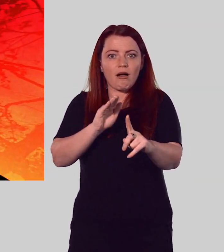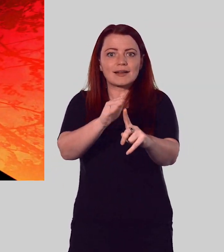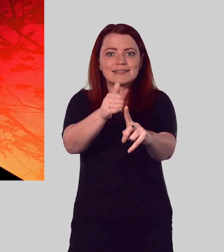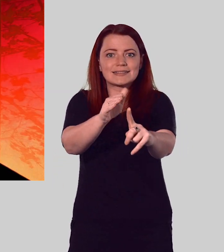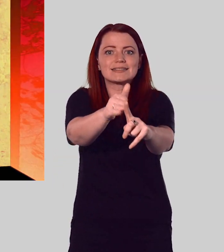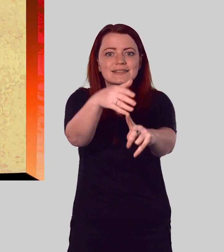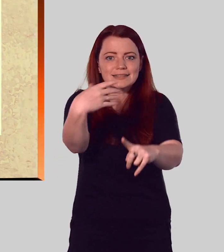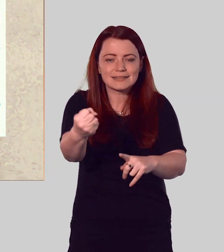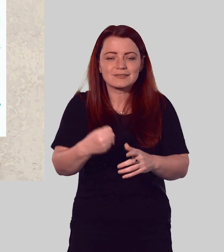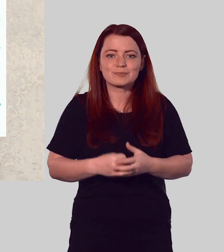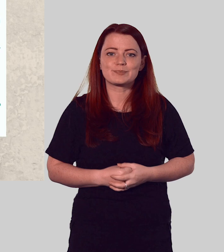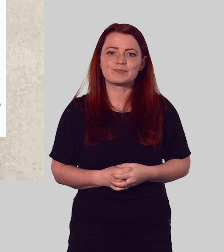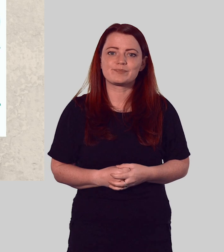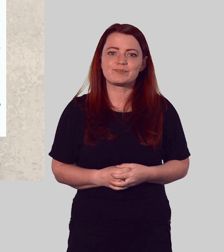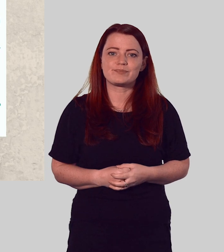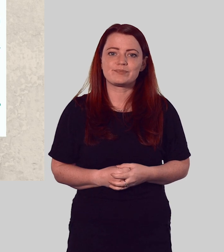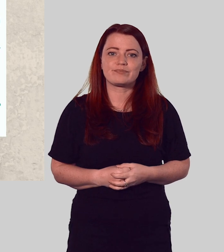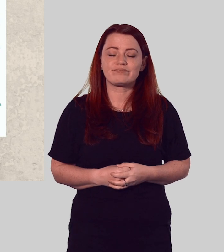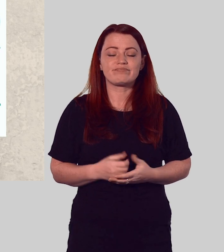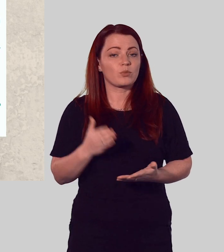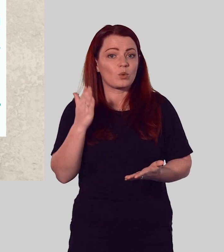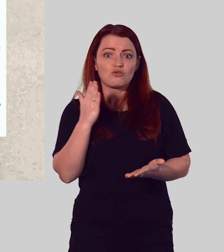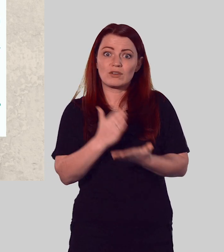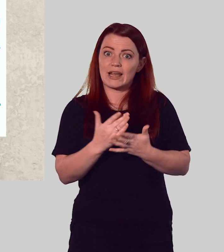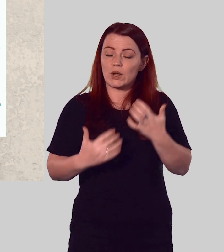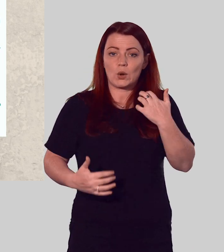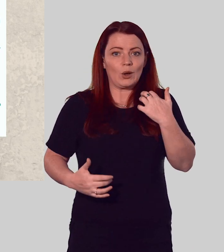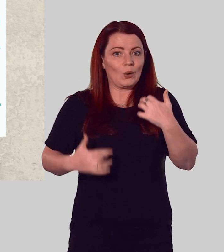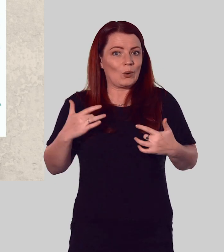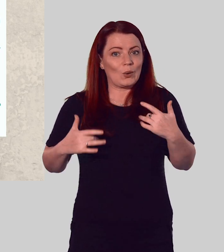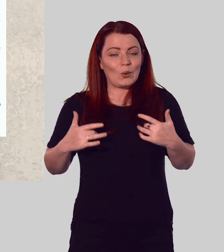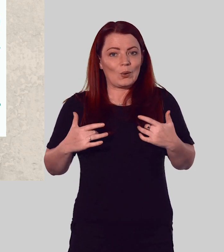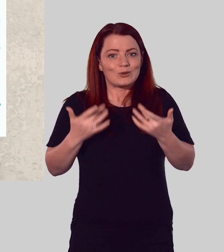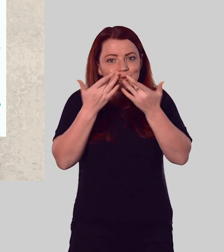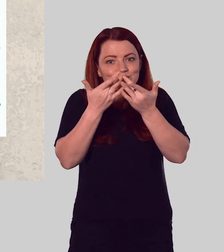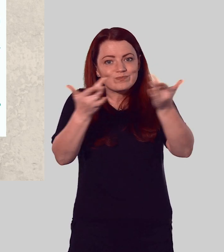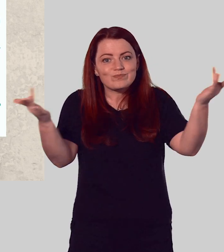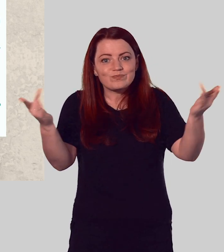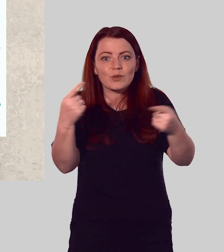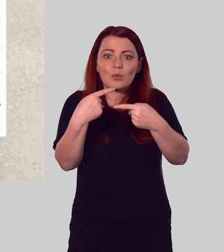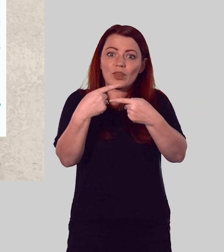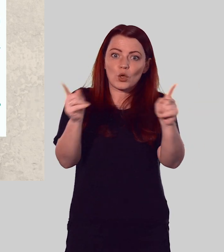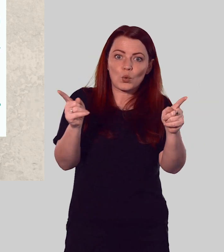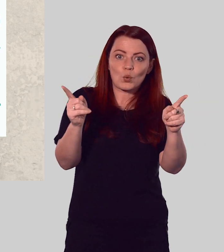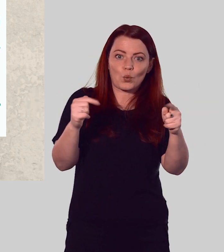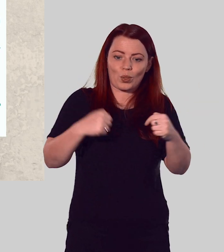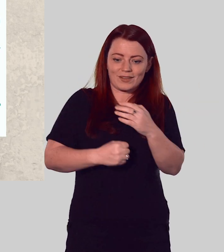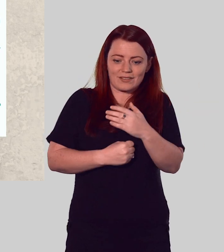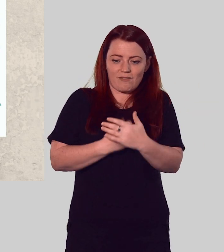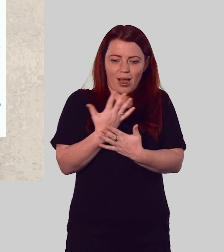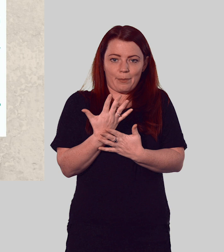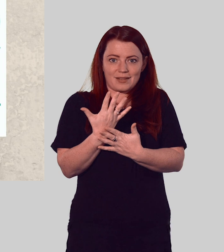And we really look forward to sharing with you the development of making this